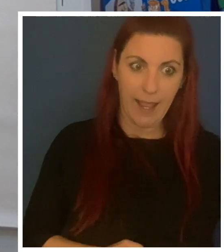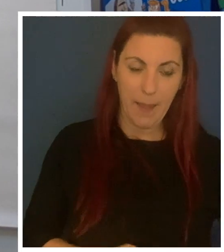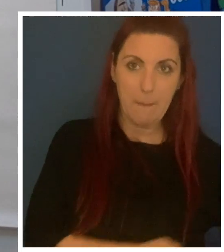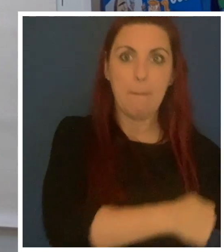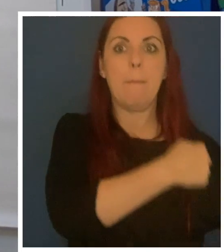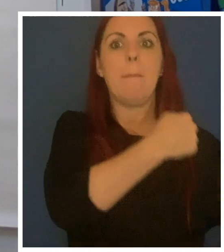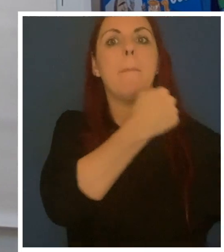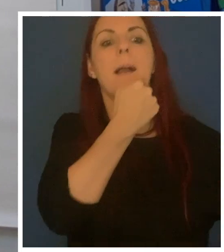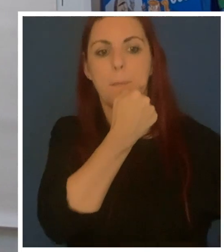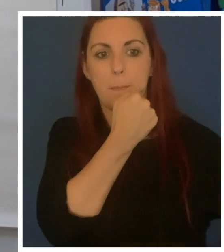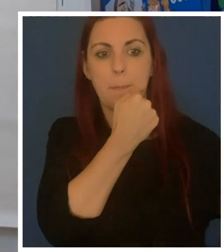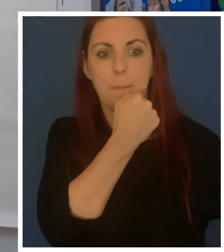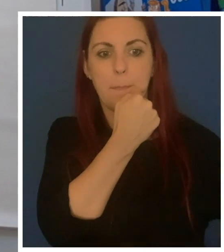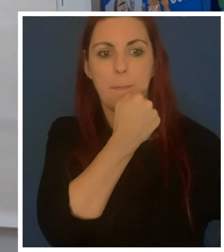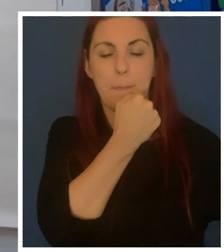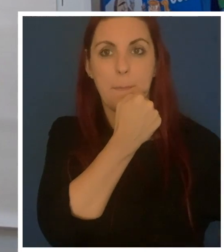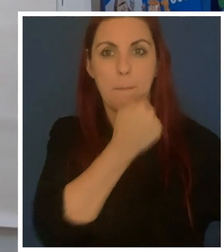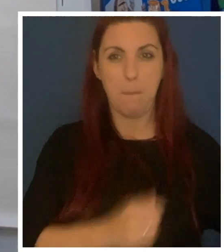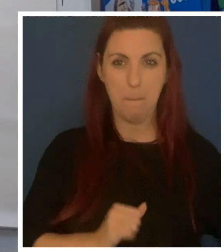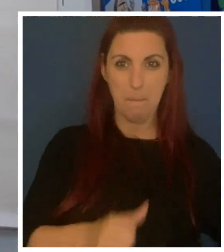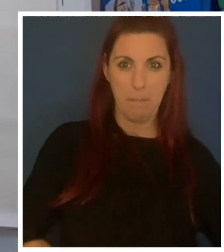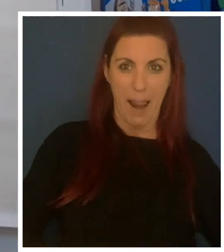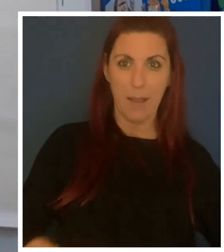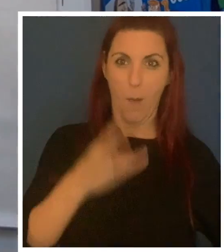over his tubby belly right up to his lip again.